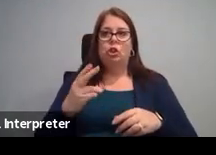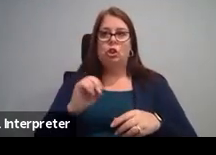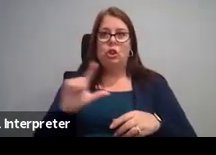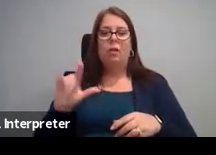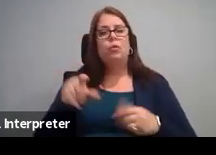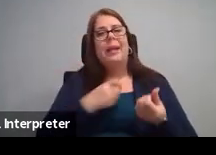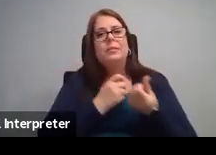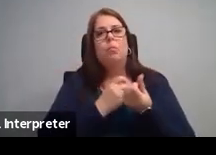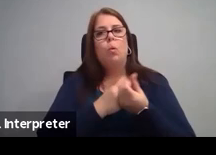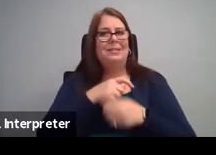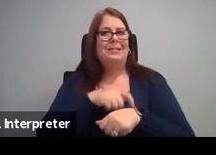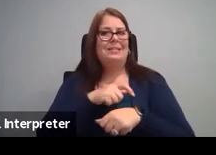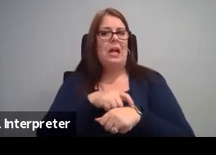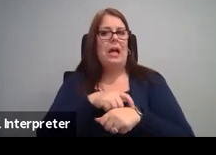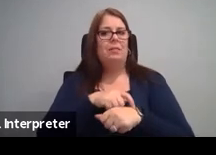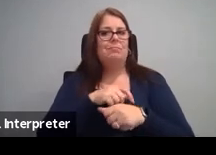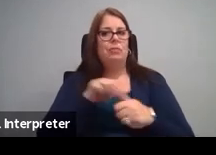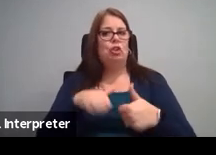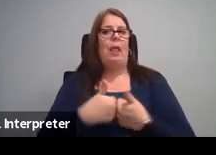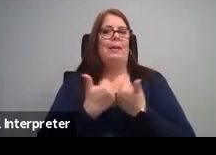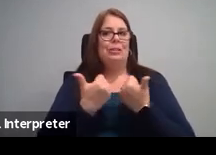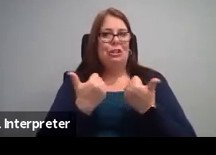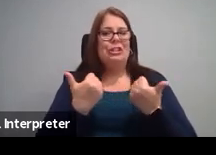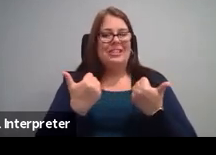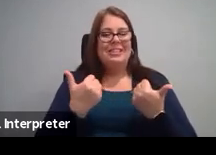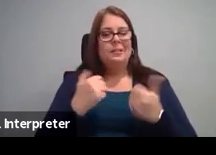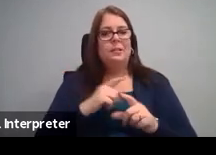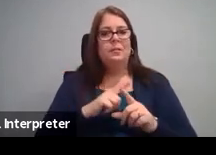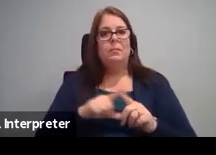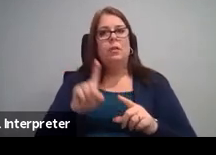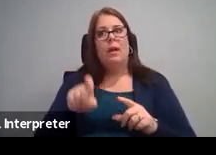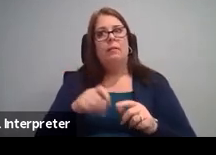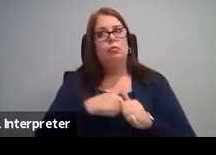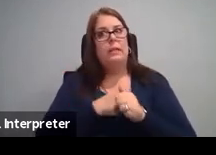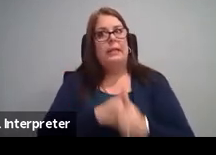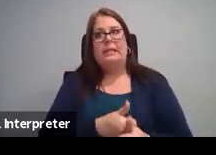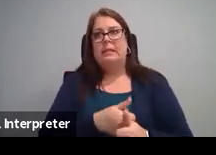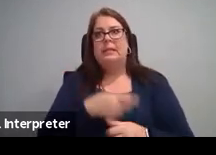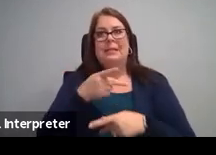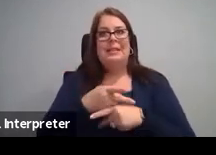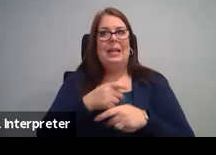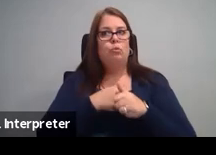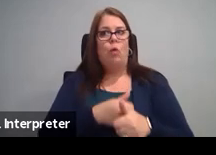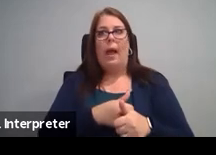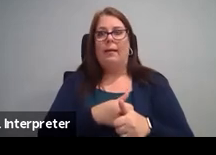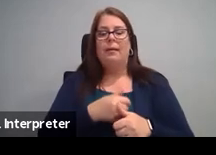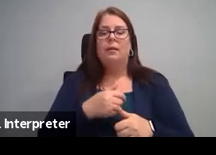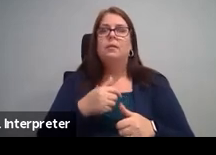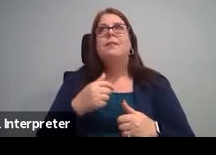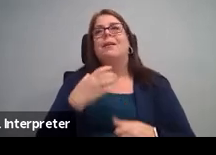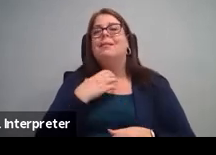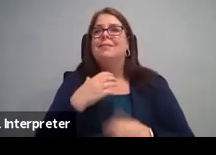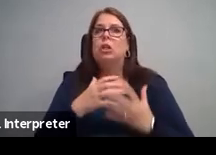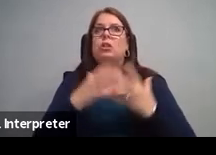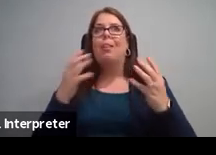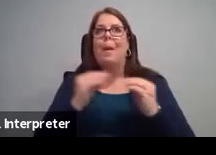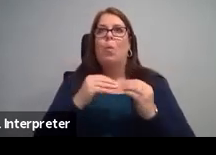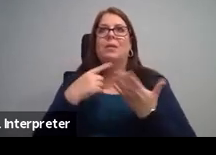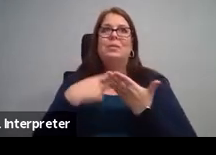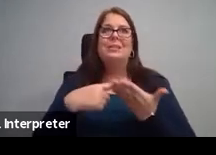Laurie Arnold: You know, it is it is a fair amount to keep track of, I think, you know, there's, there's a lot more to talk about. But I just think I want to emphasize like have a process thought out of